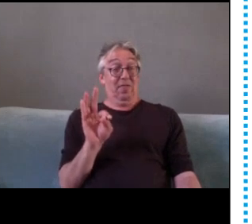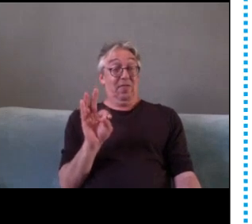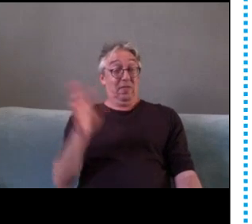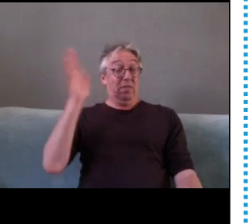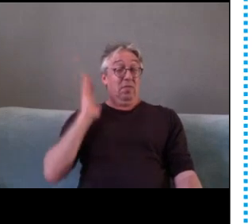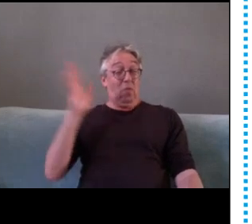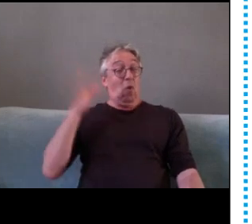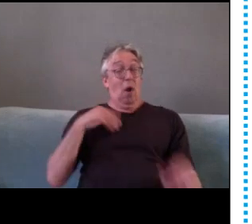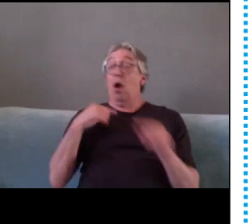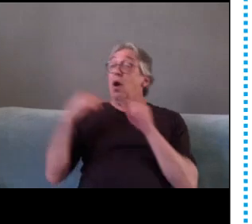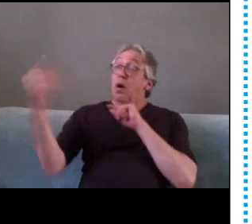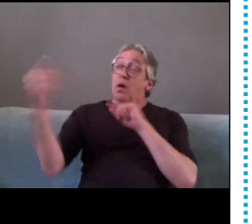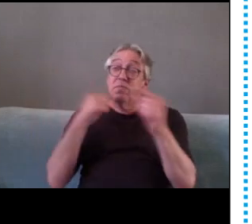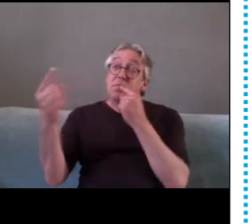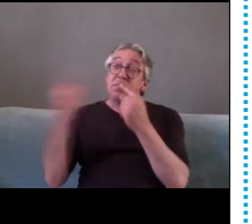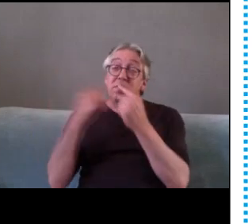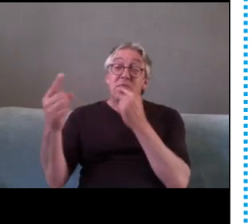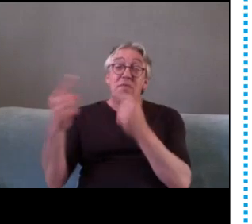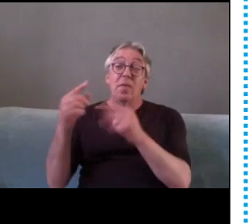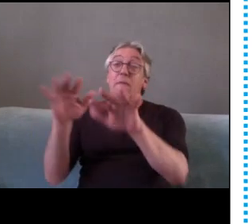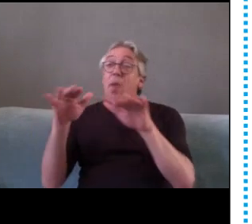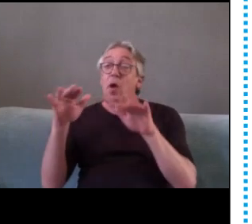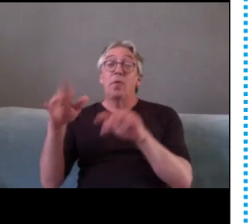with policymakers was to ensure the availability